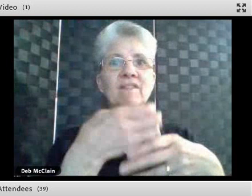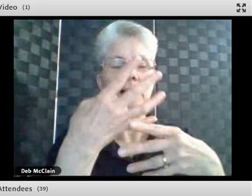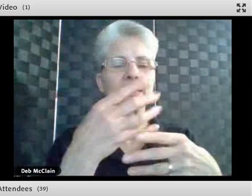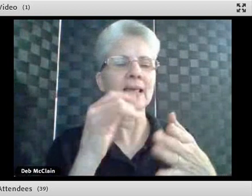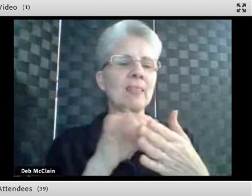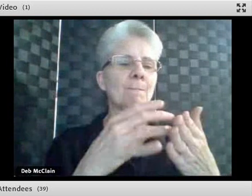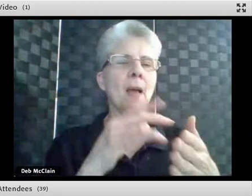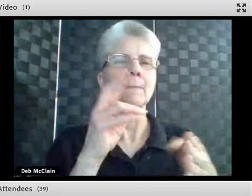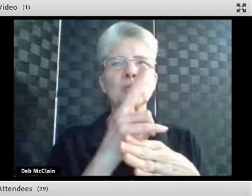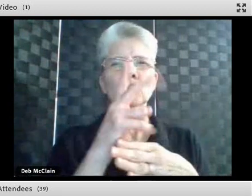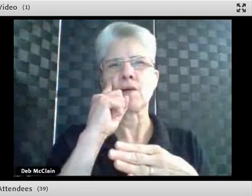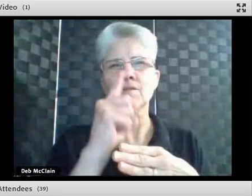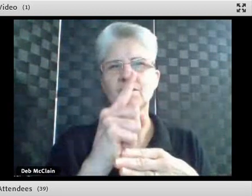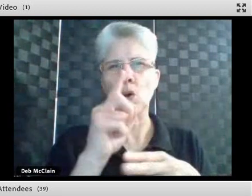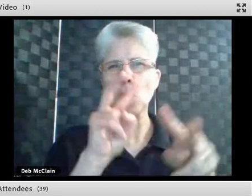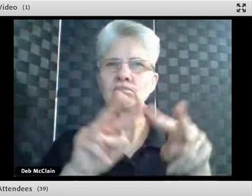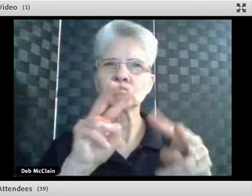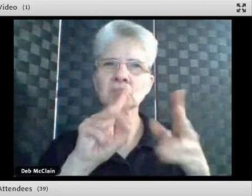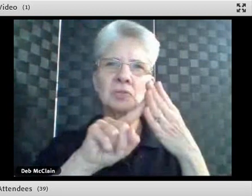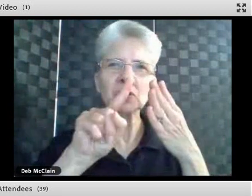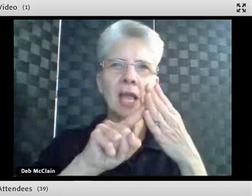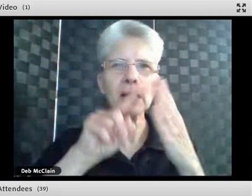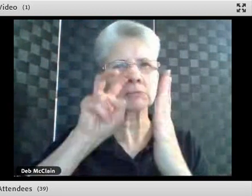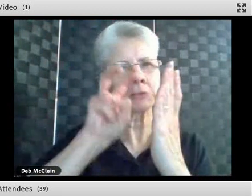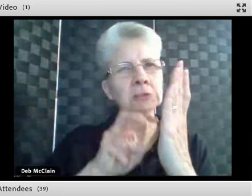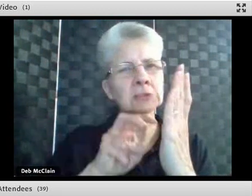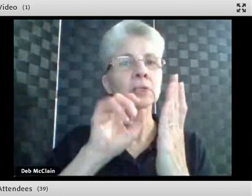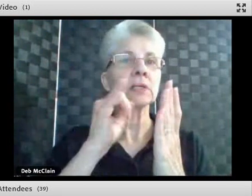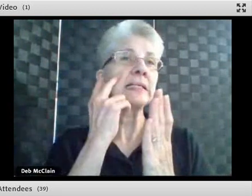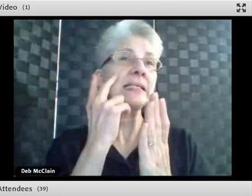This might be useful to look at as you are looking to supplement